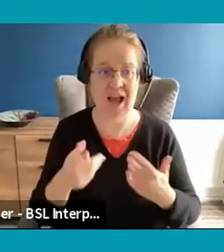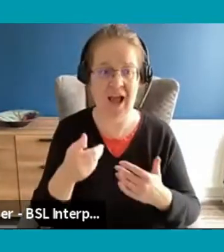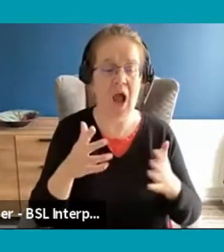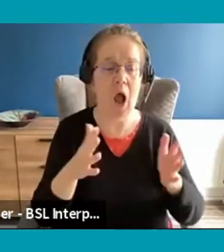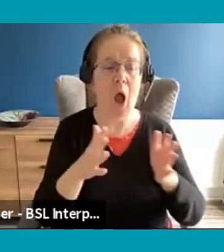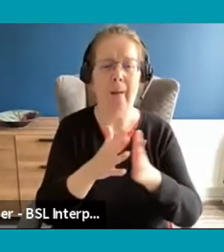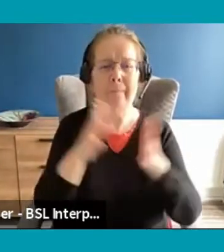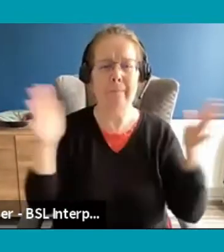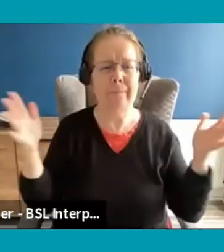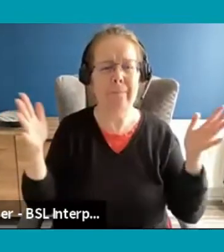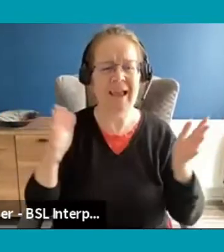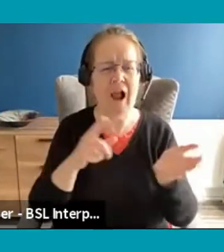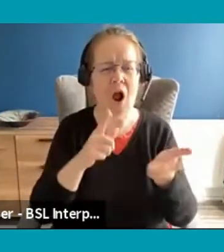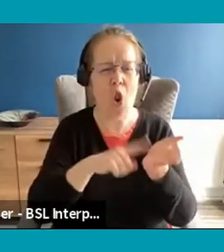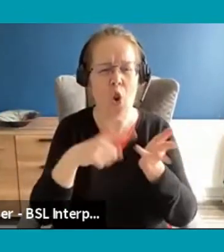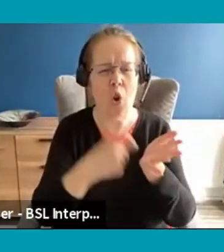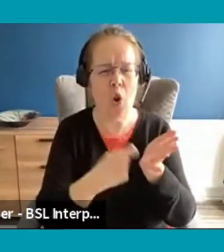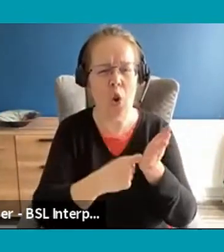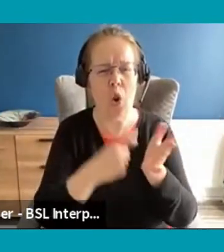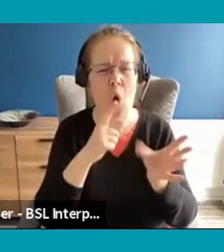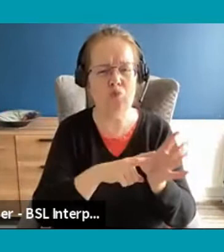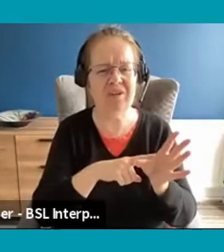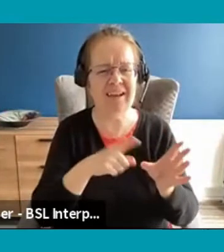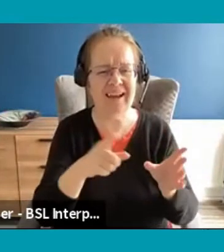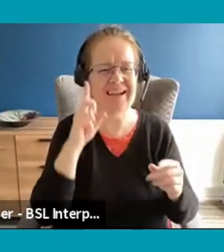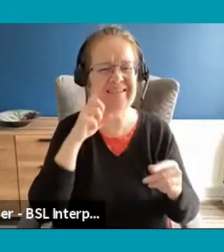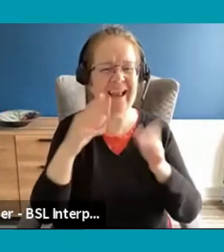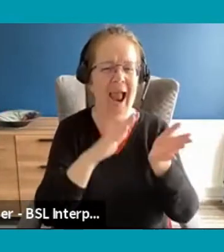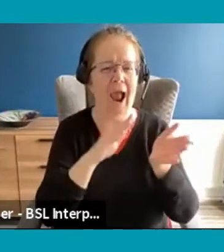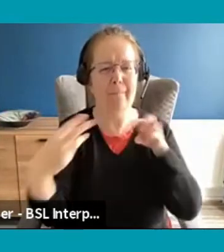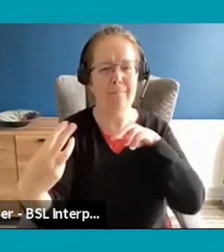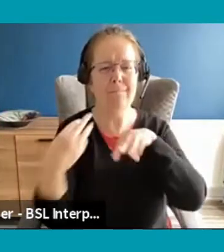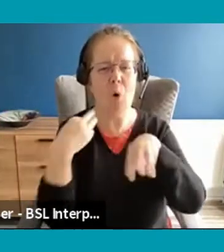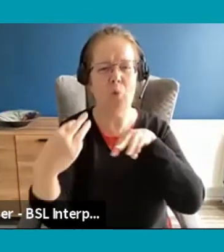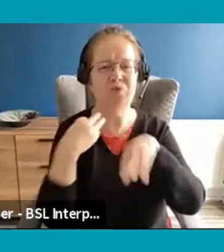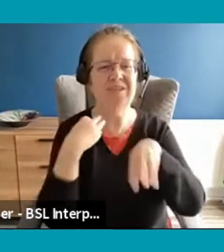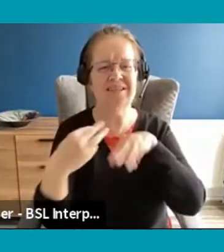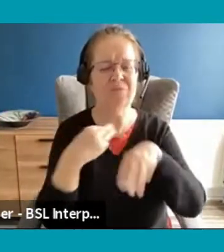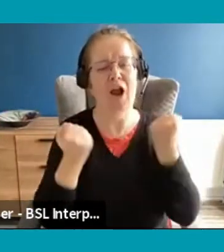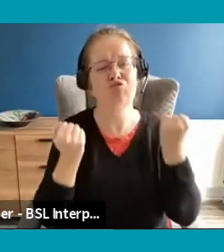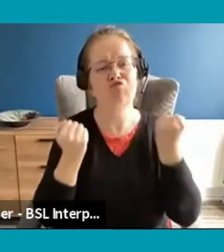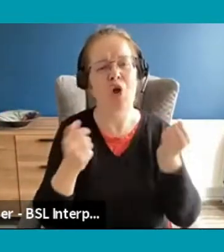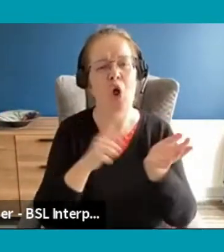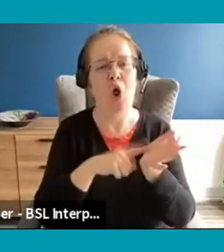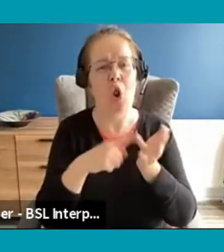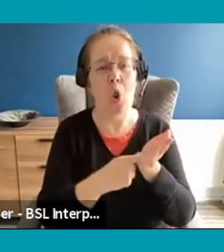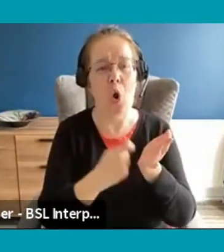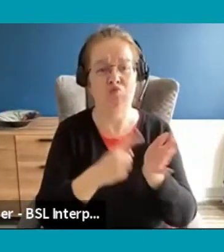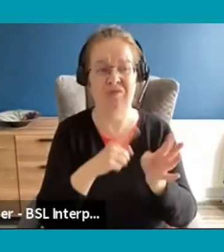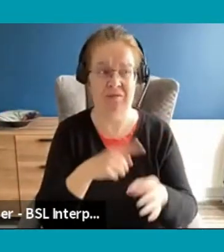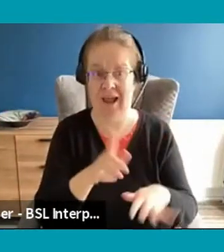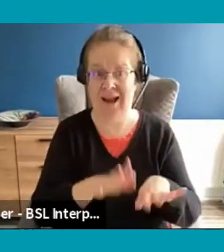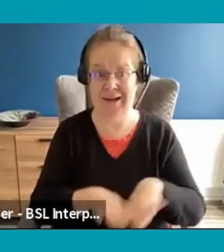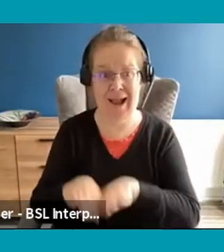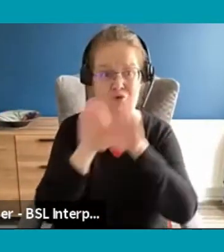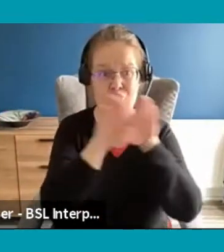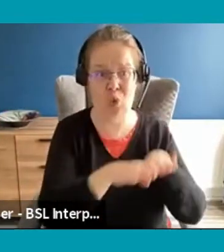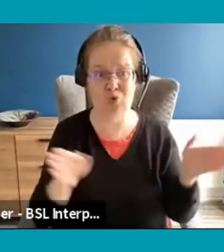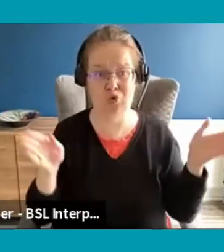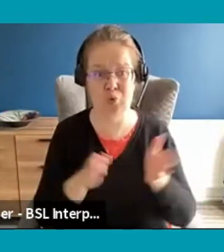You know the big lorries that you see, moving up and down the motorway, there is a national shortage of those people you probably may had read about it in the press.